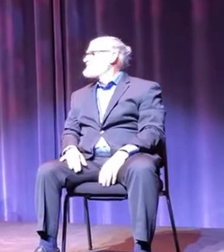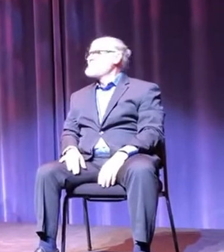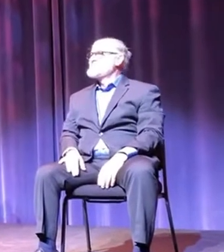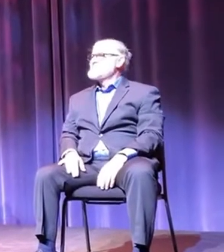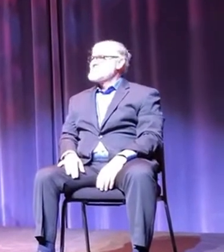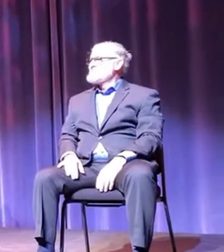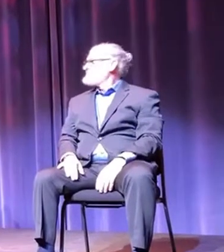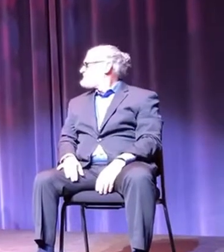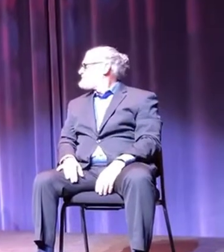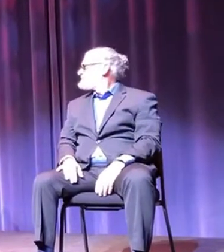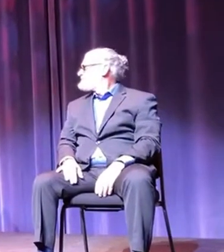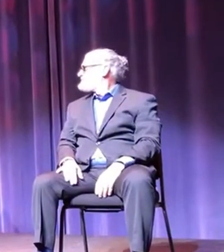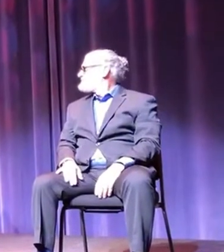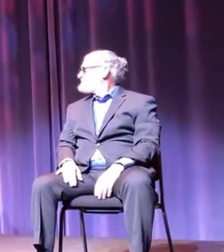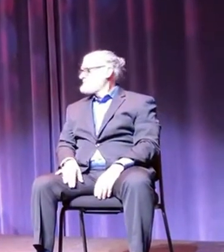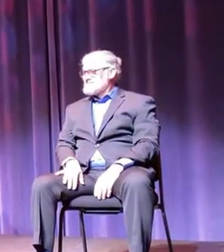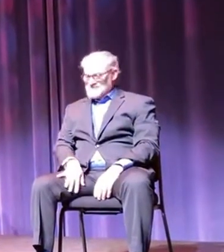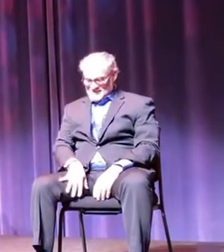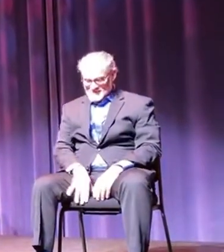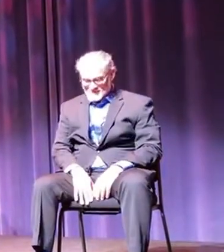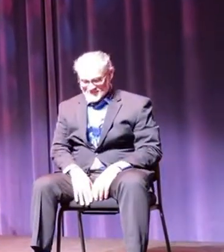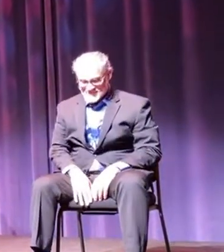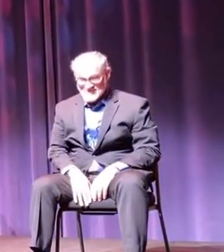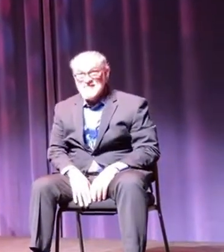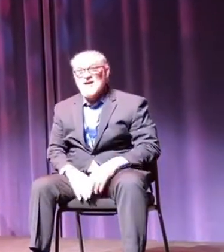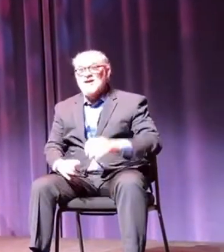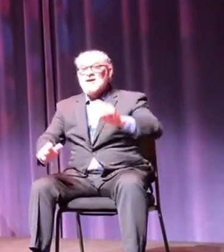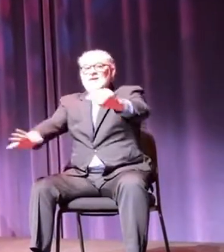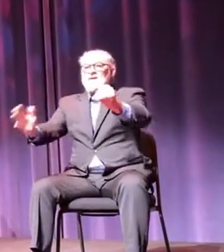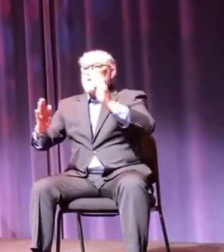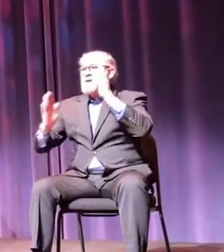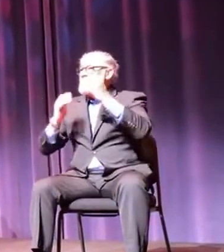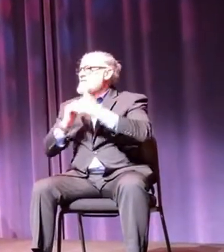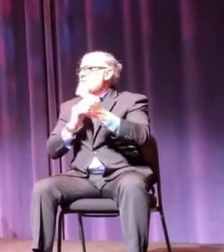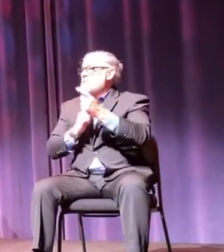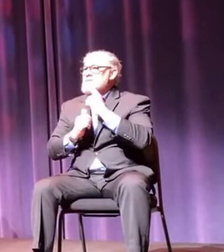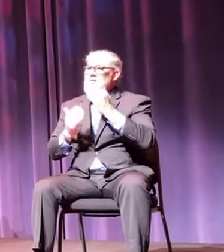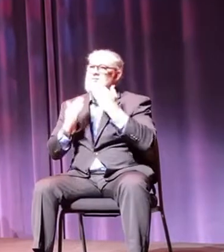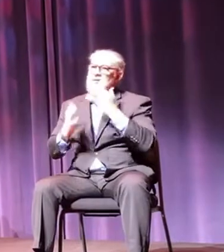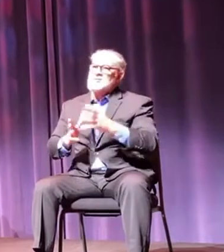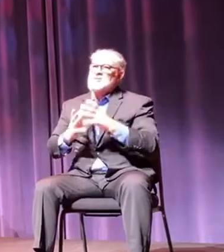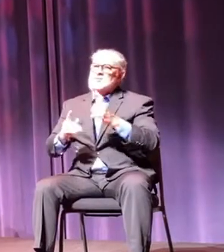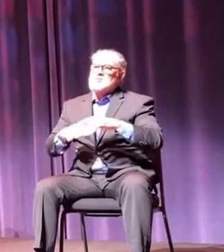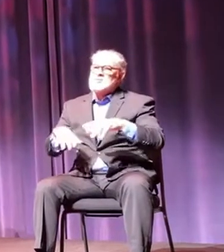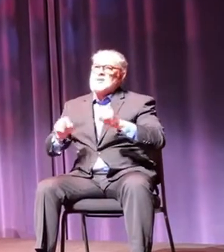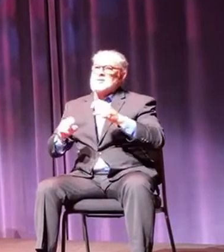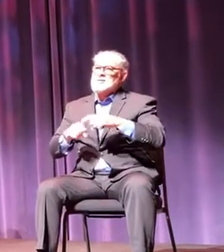Hello everyone. Thank you so much for taking the time to join us for this reading and discussion